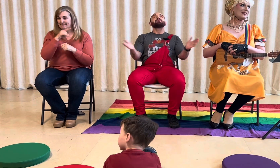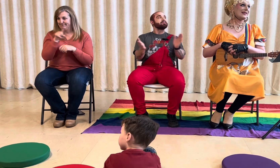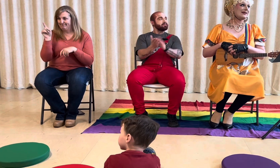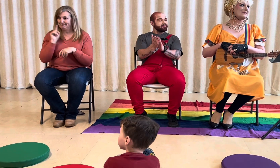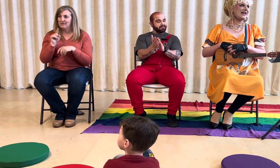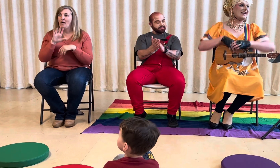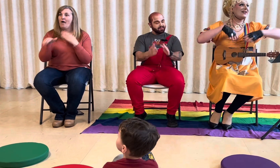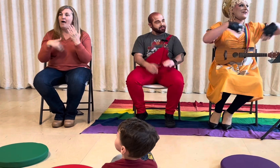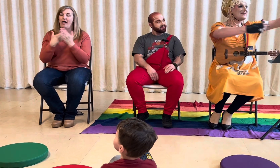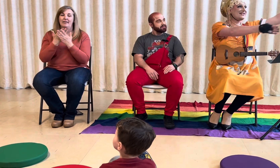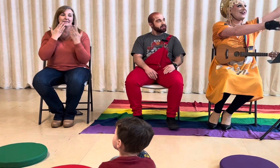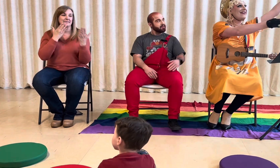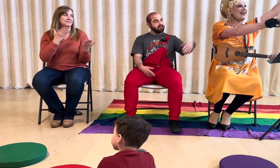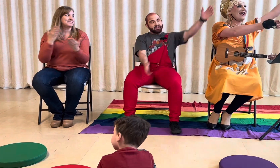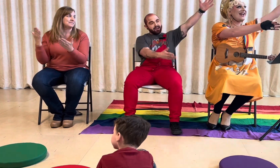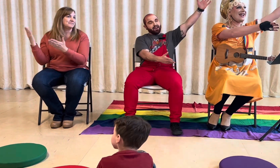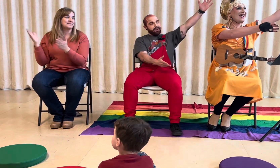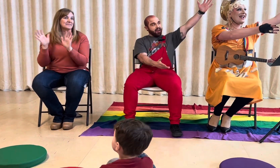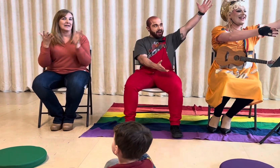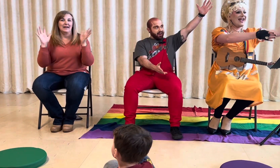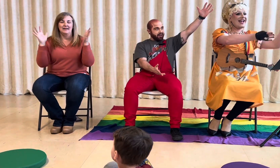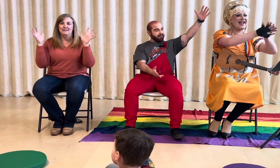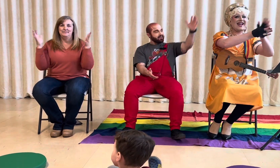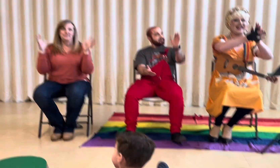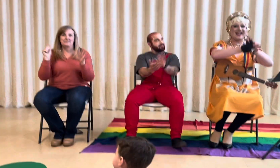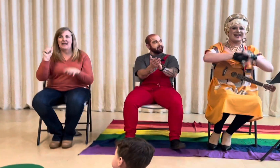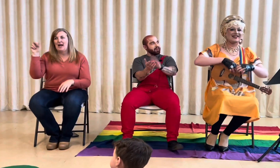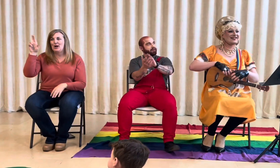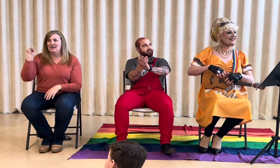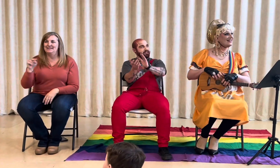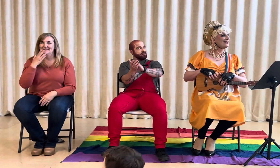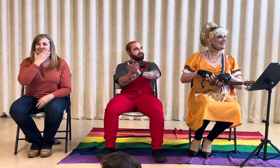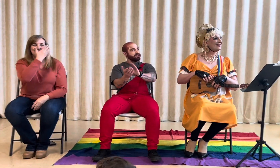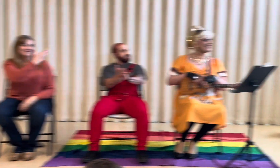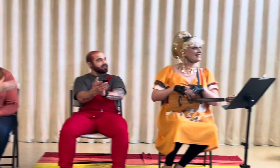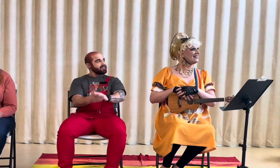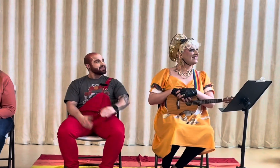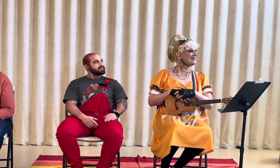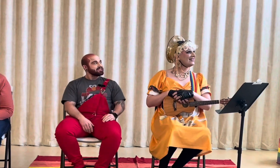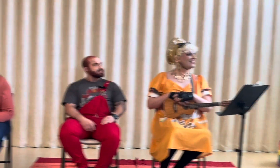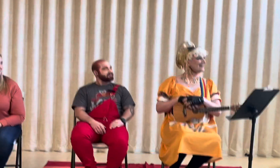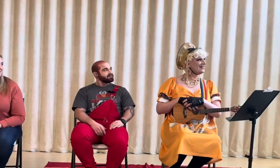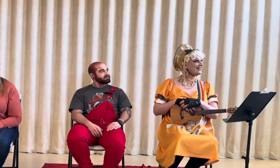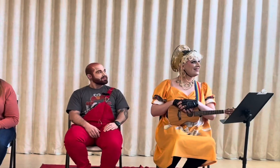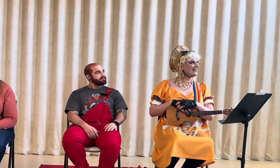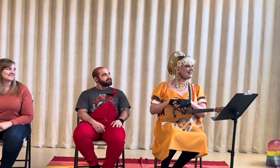of those. CALI: And give it up for Mr. Aaron! BUSTER: Mr. Aaron! Don't forget about yourself. AARON: I don't forget